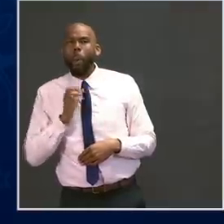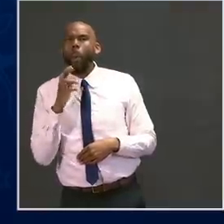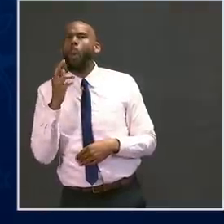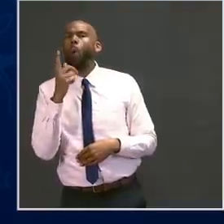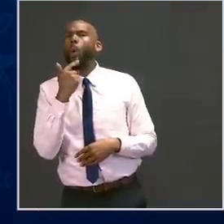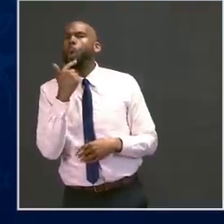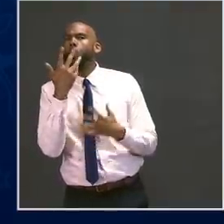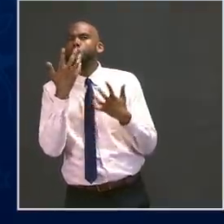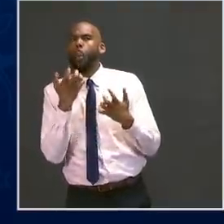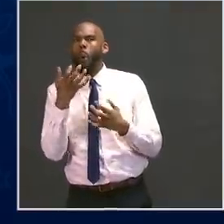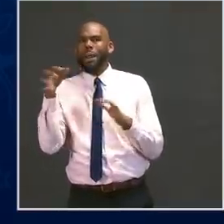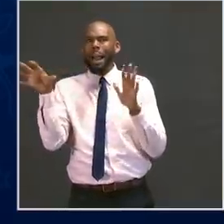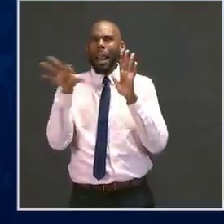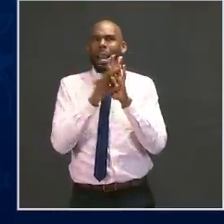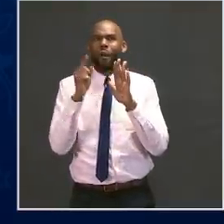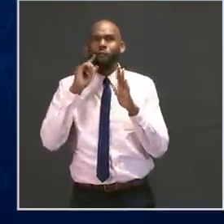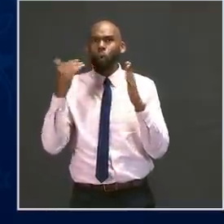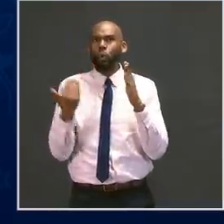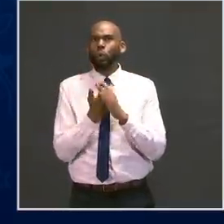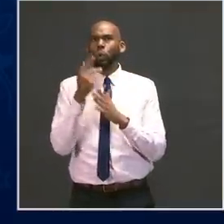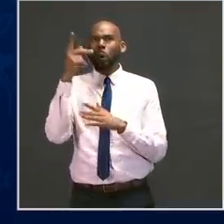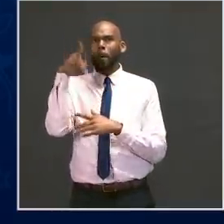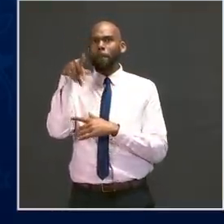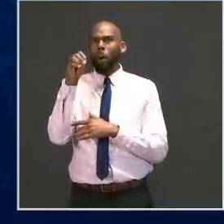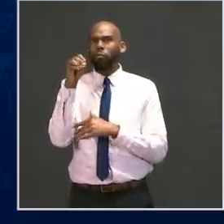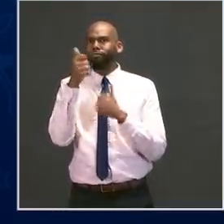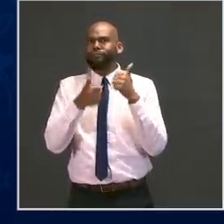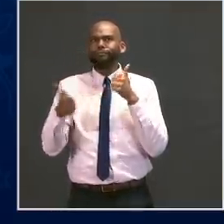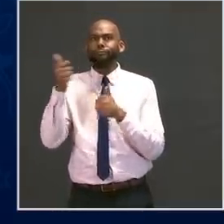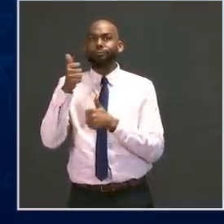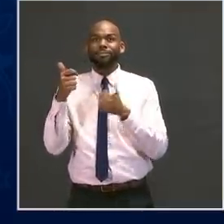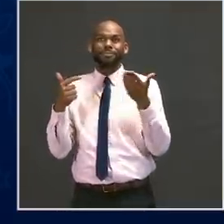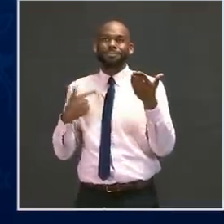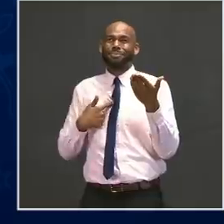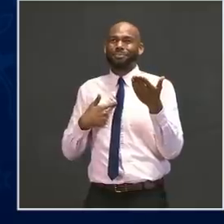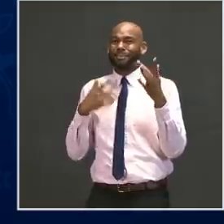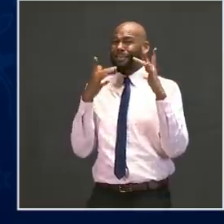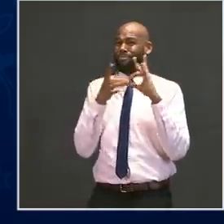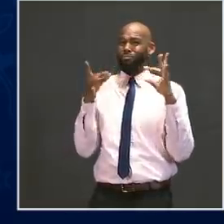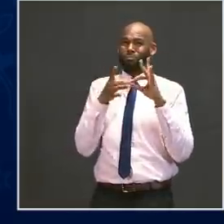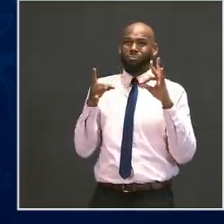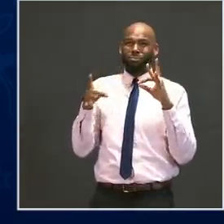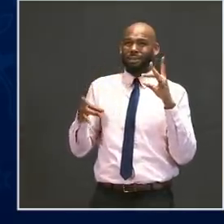Ms. Psaki: I don't have any personnel announcements or specifics of the determinations of the -- or, I should say,